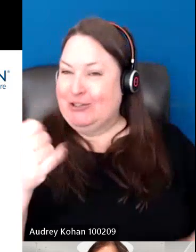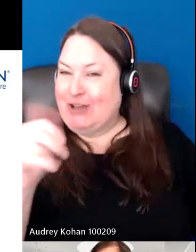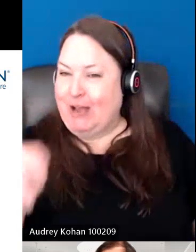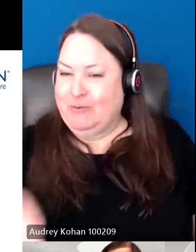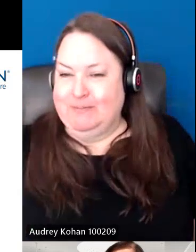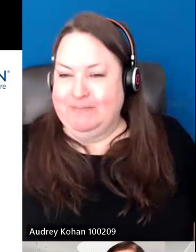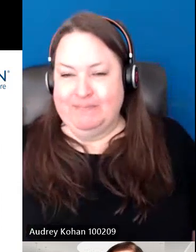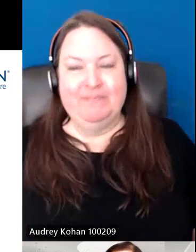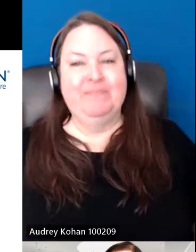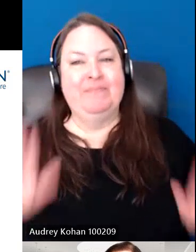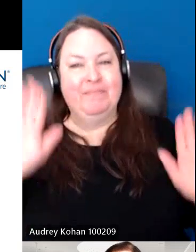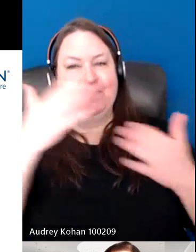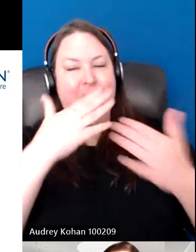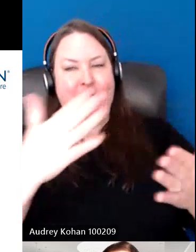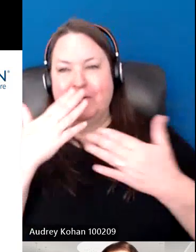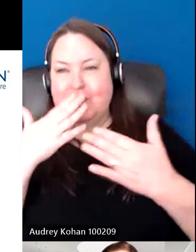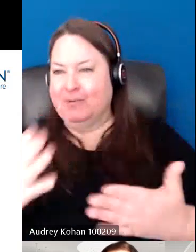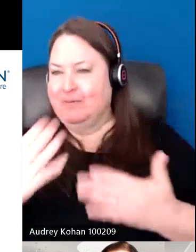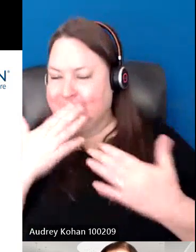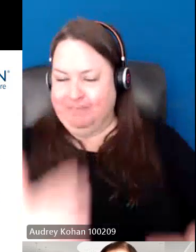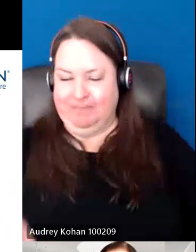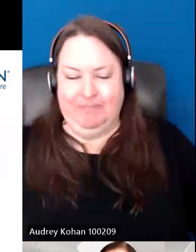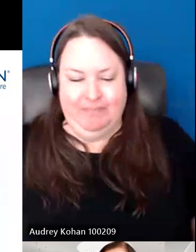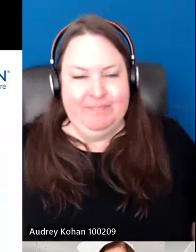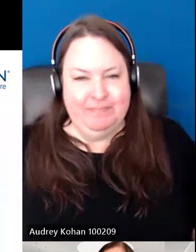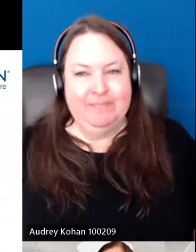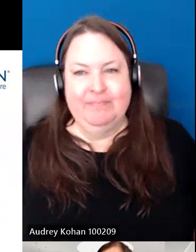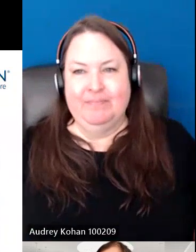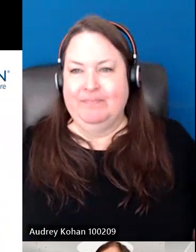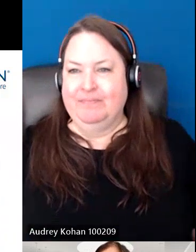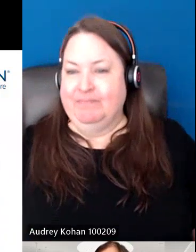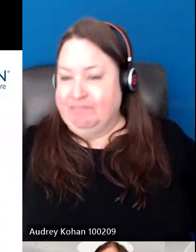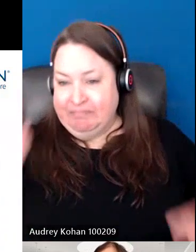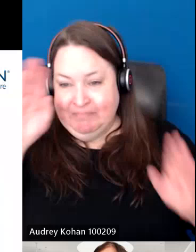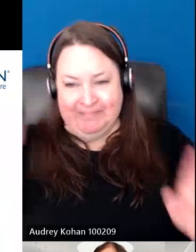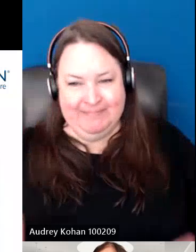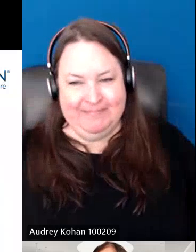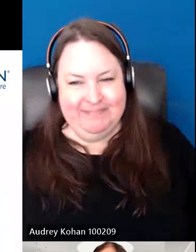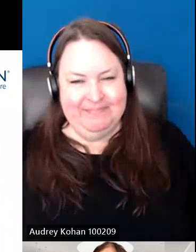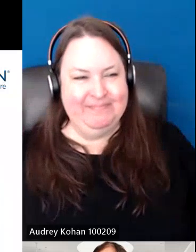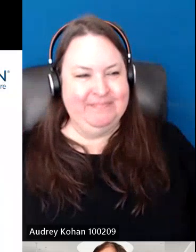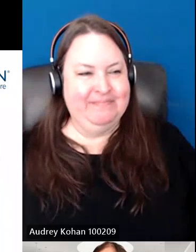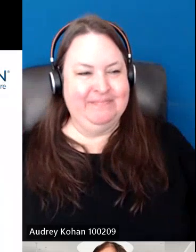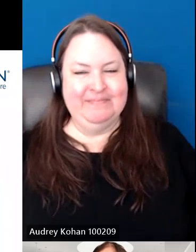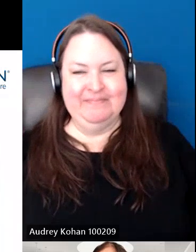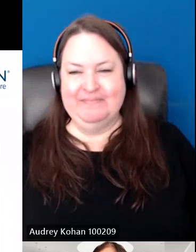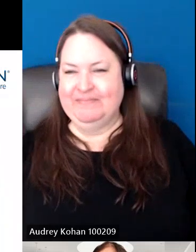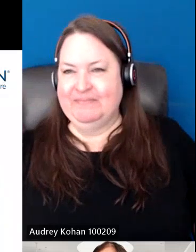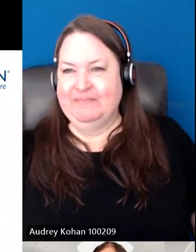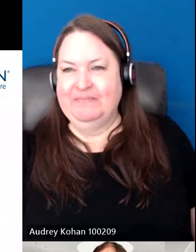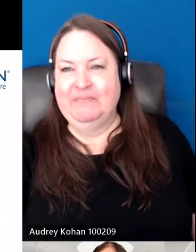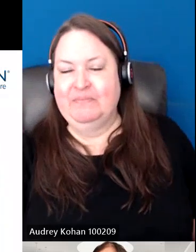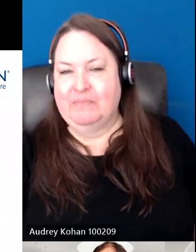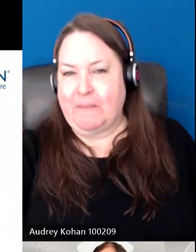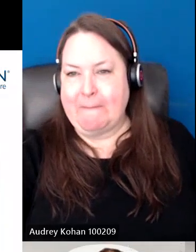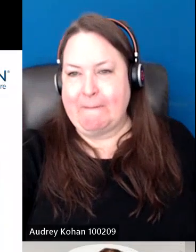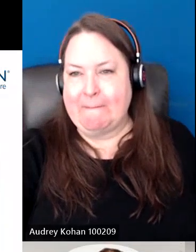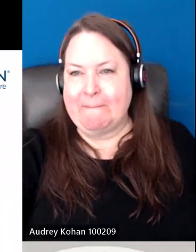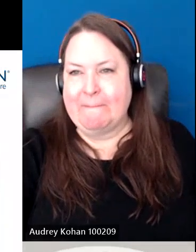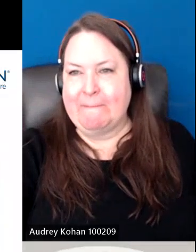thank you so much Matt thanks to thank you Matt yep thanks thank you every bye everyone bye bye